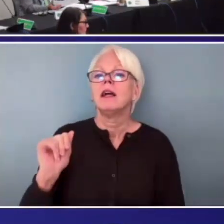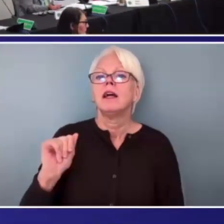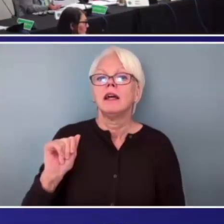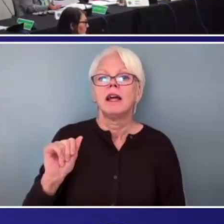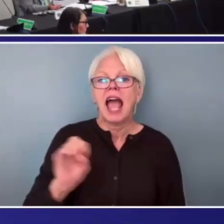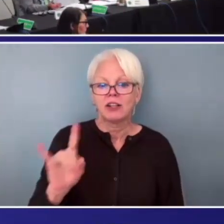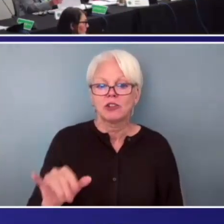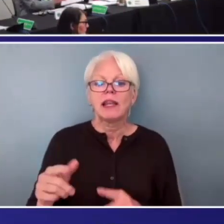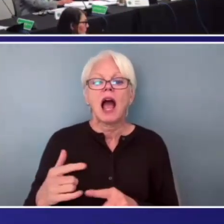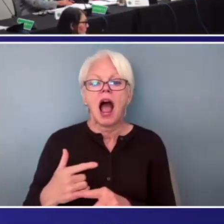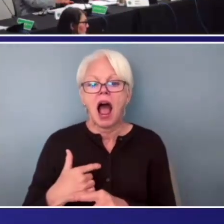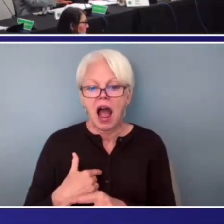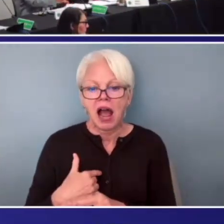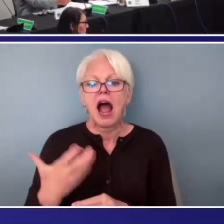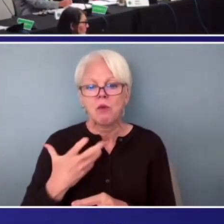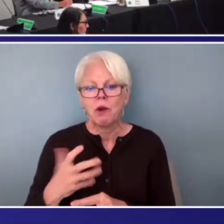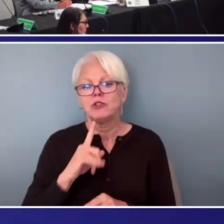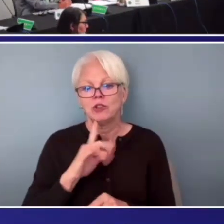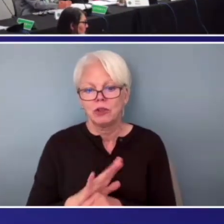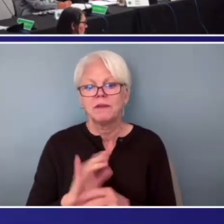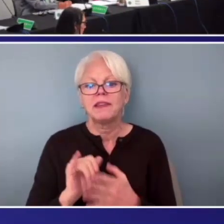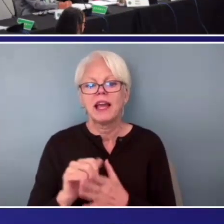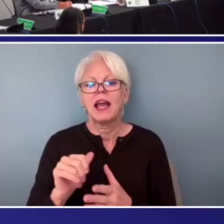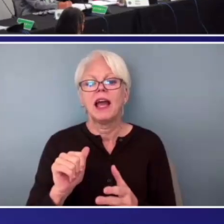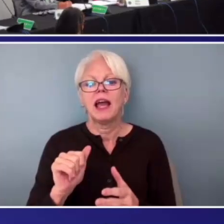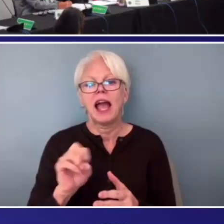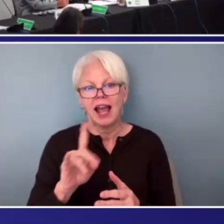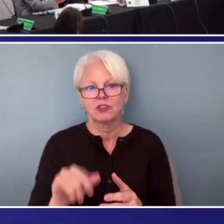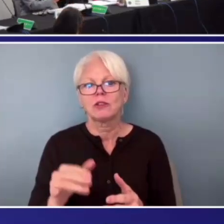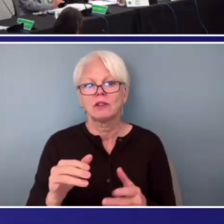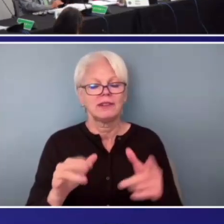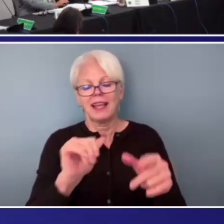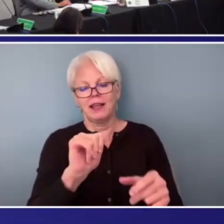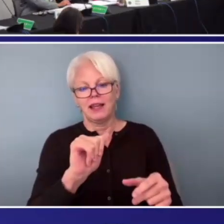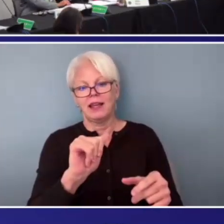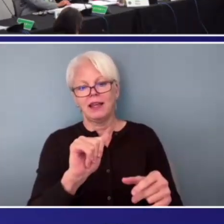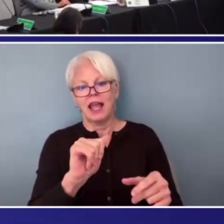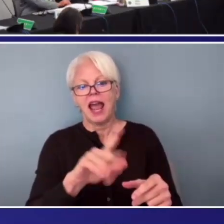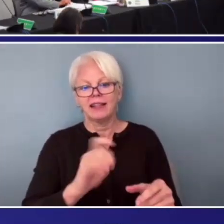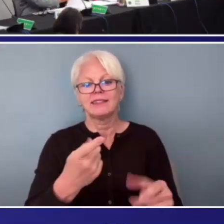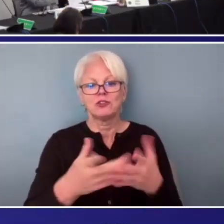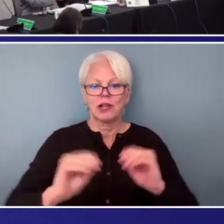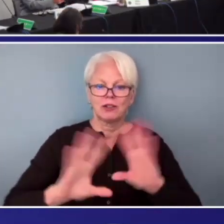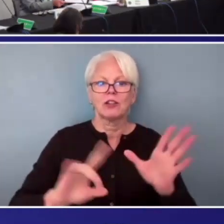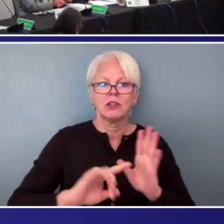trying to reiterate, probably much more effectively, my point that I feel like the while you can remove the PFH, if you're